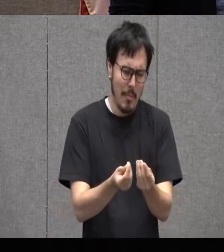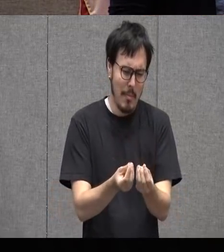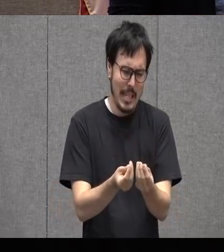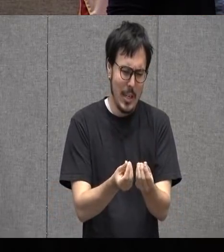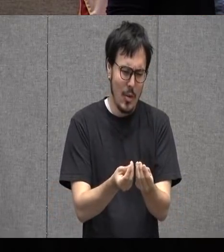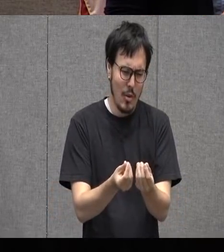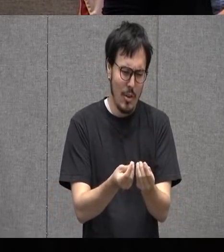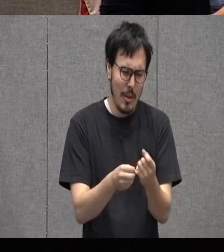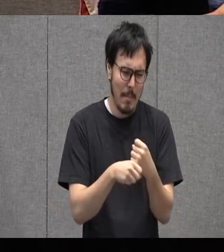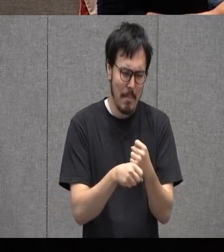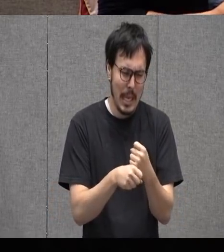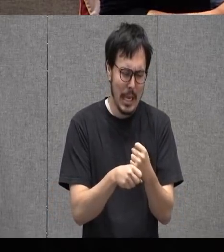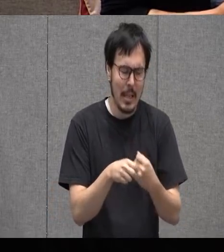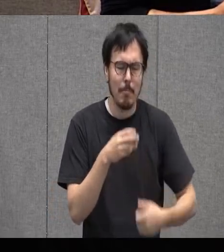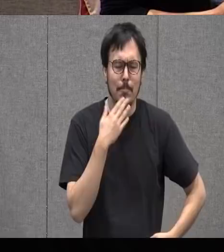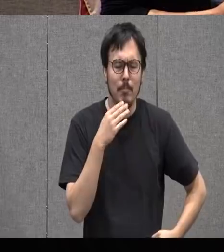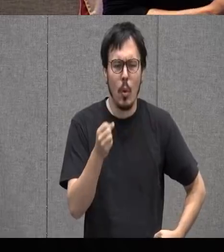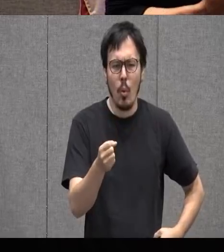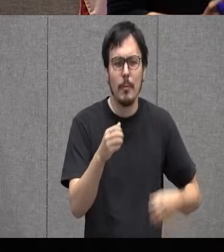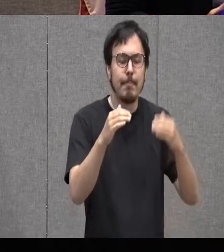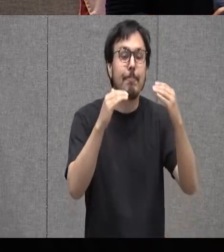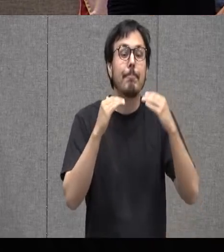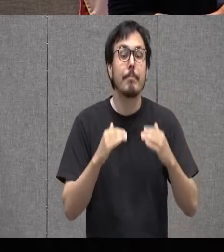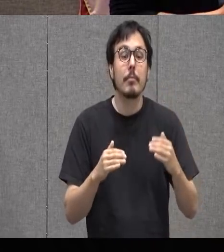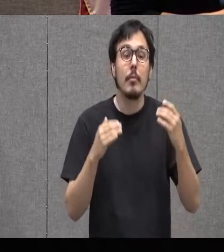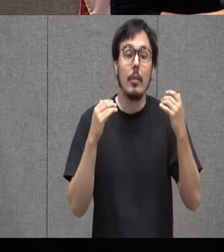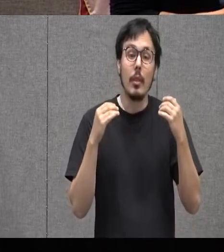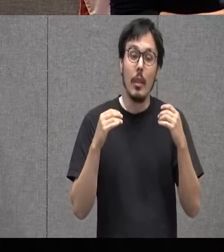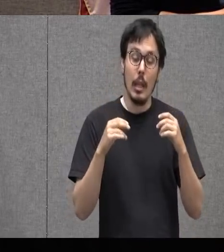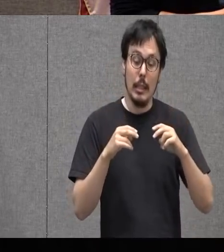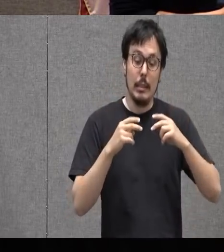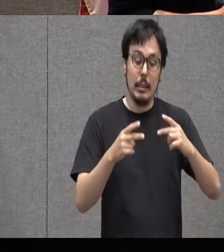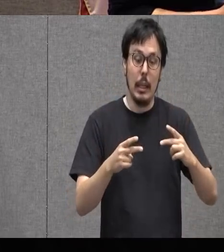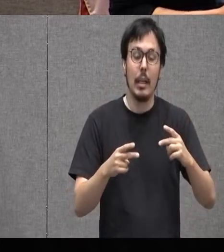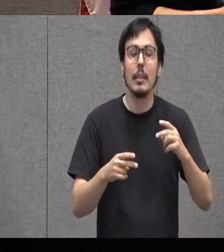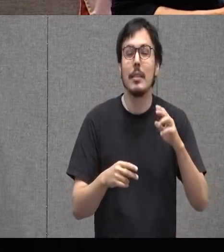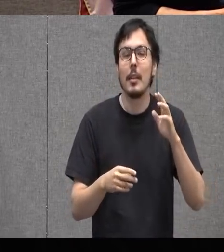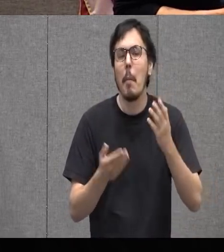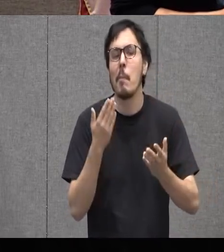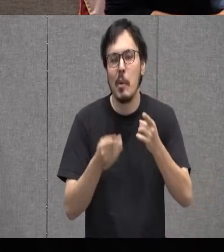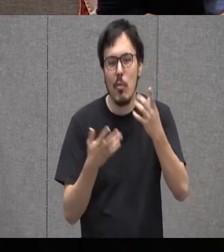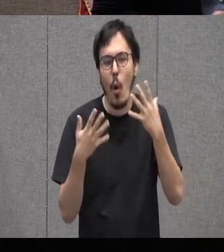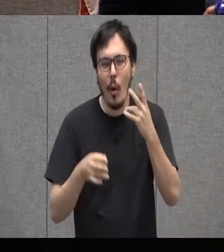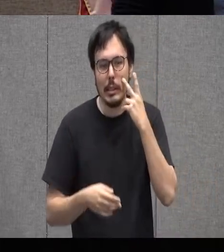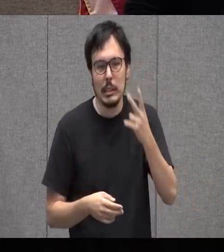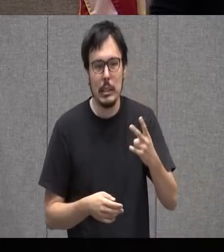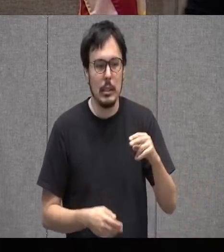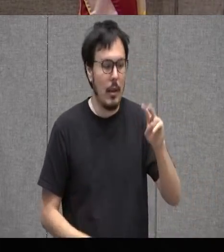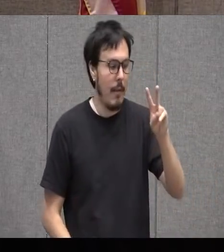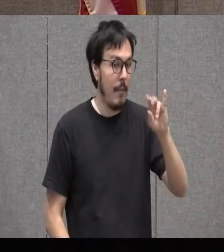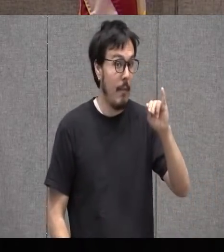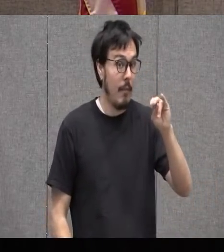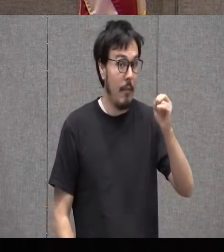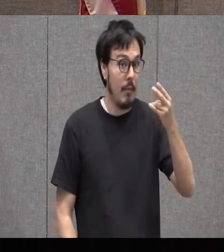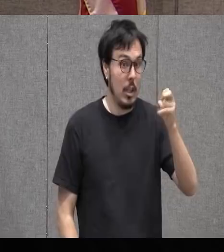or you've seen this before, we're going to combine baking soda and vinegar. And I want to show you two ways